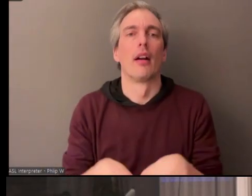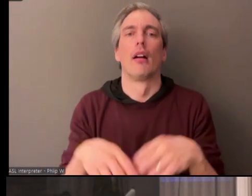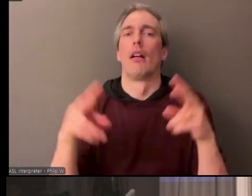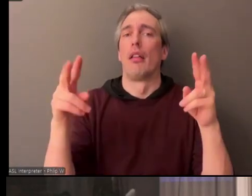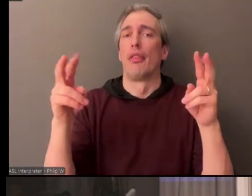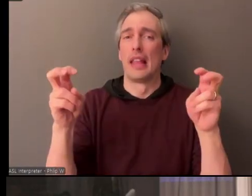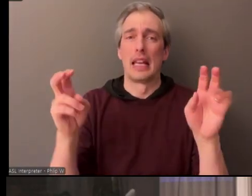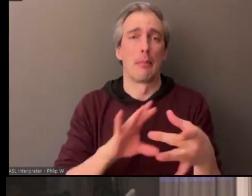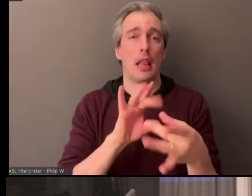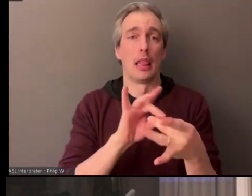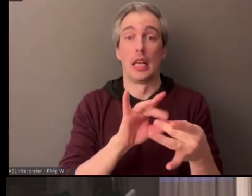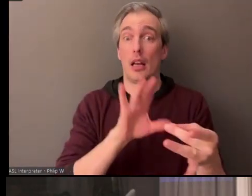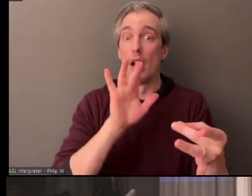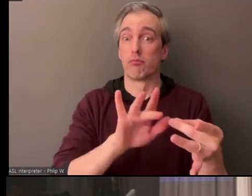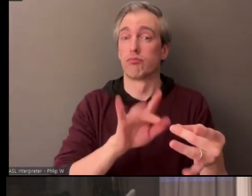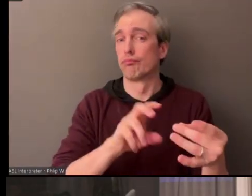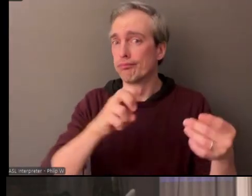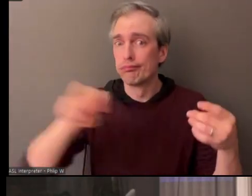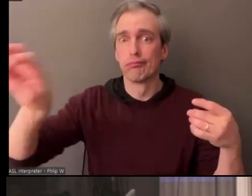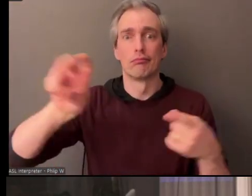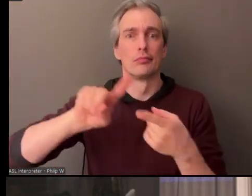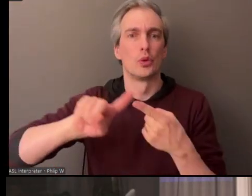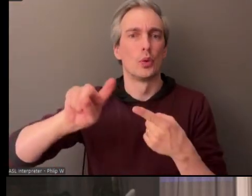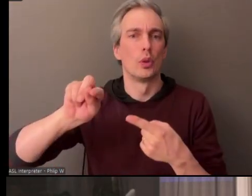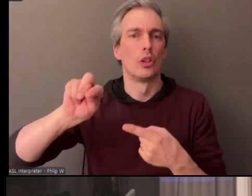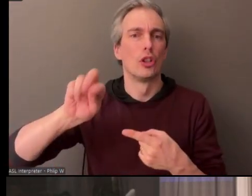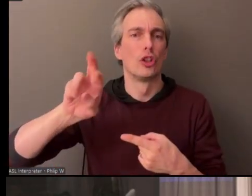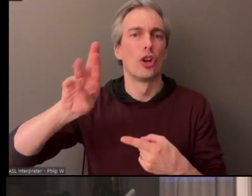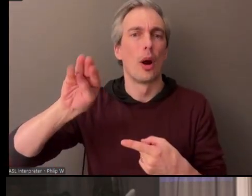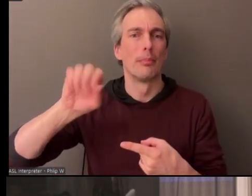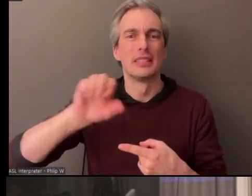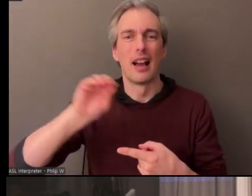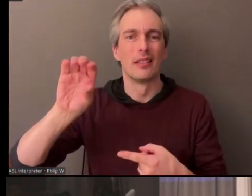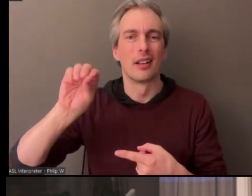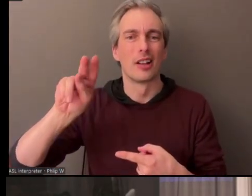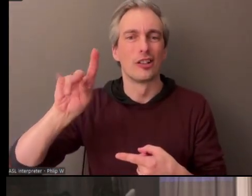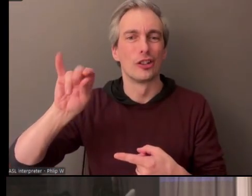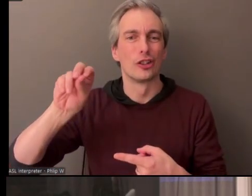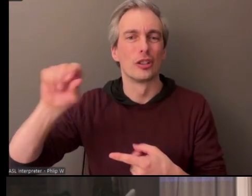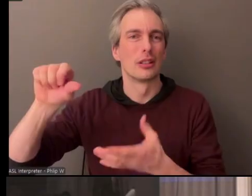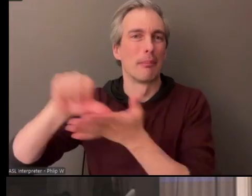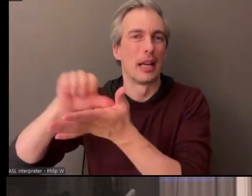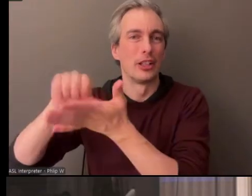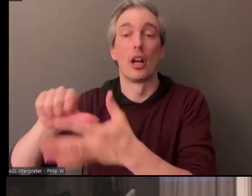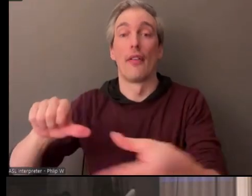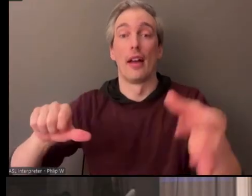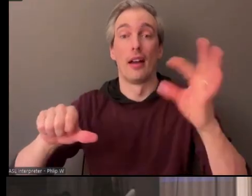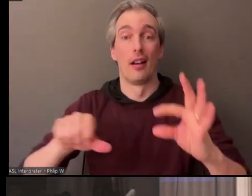And there's a thing here that lets you agree to something that you definitely scrolled respectfully.